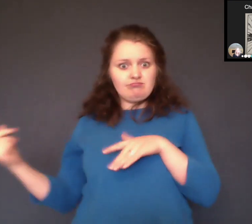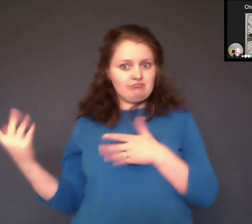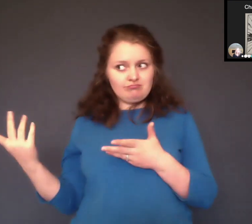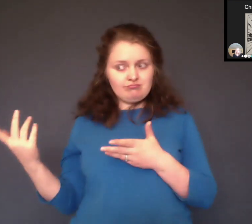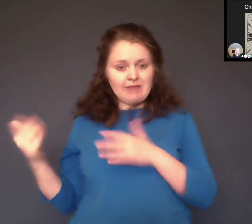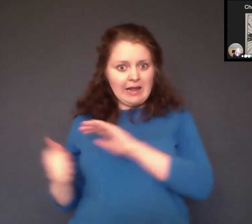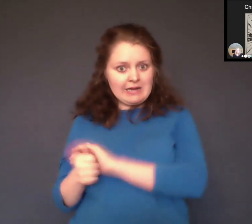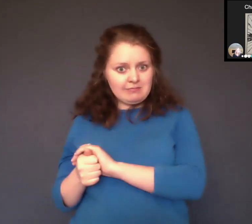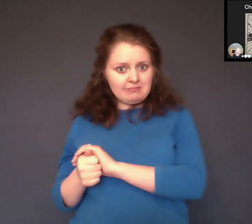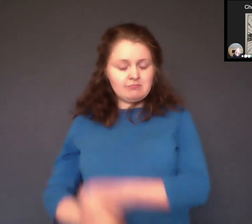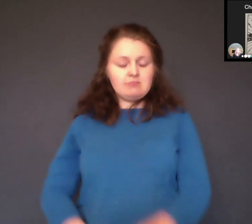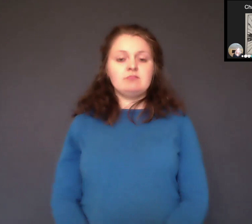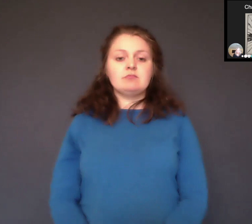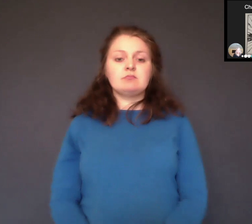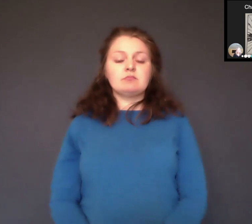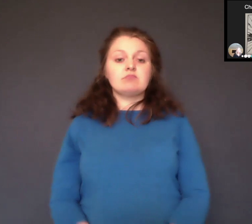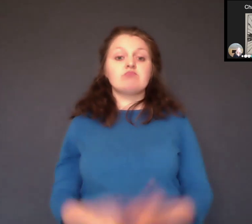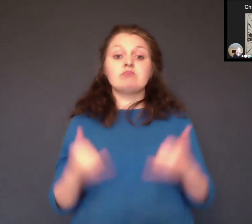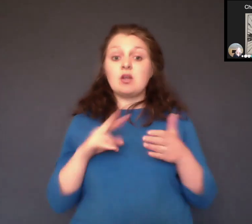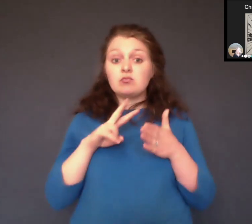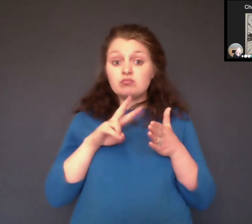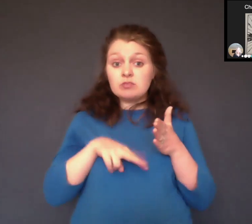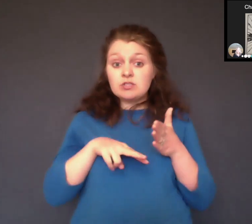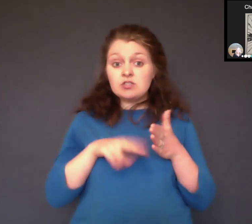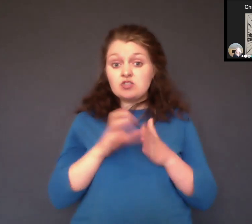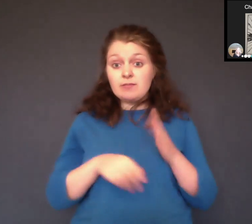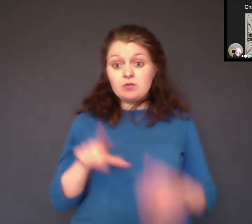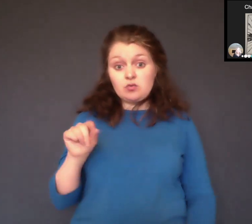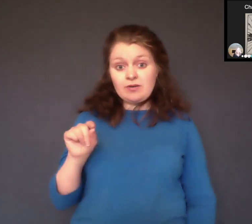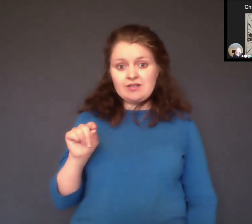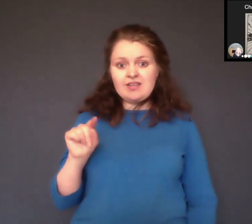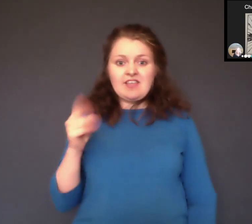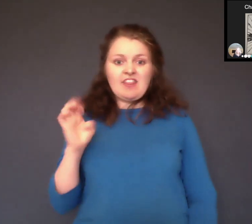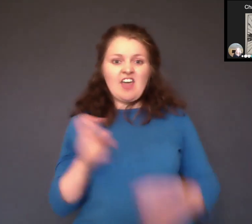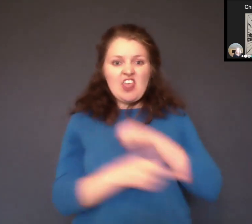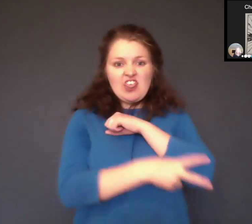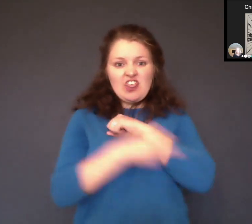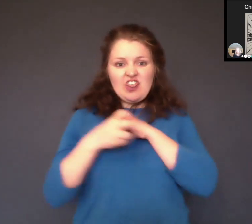so we're gonna read chapter 20 the thieves meet